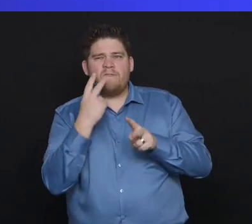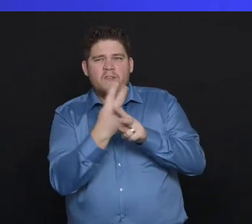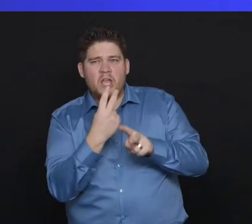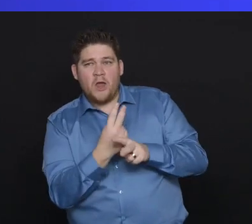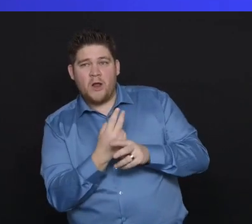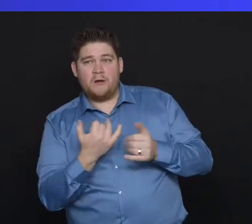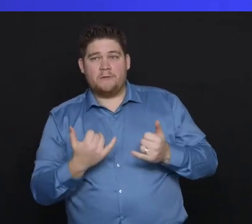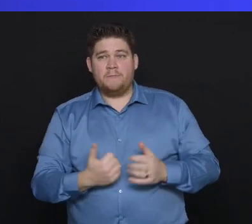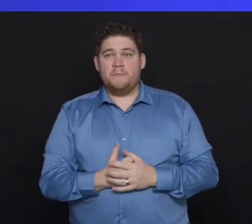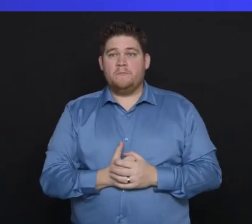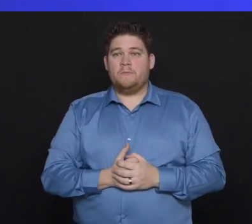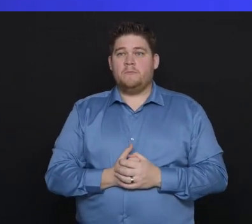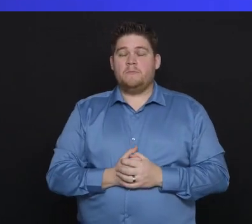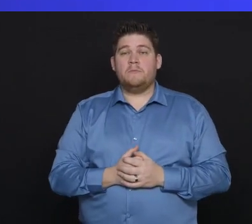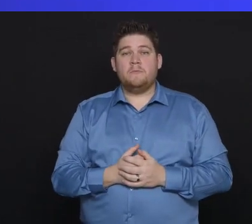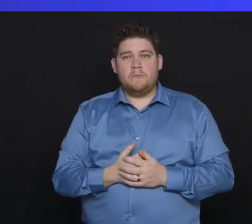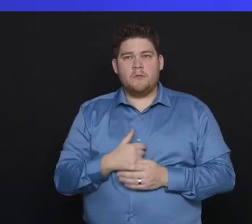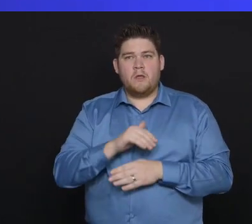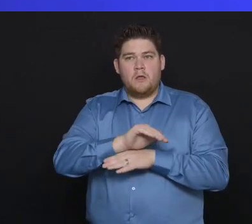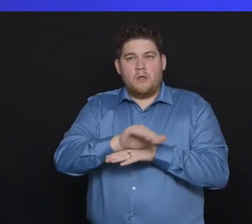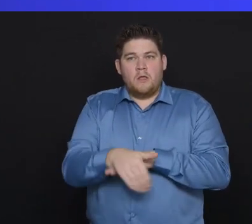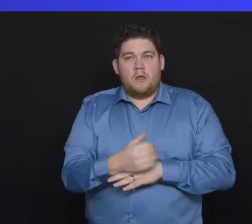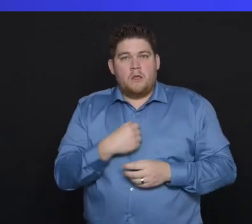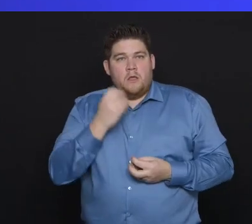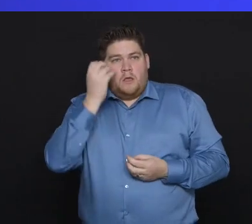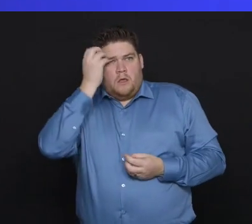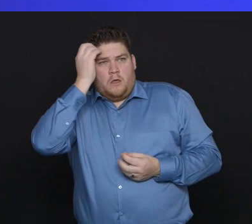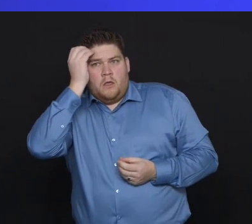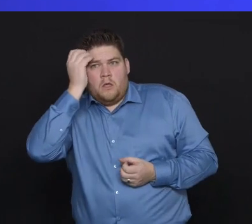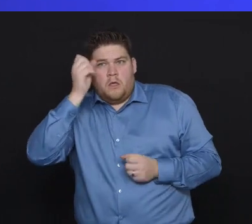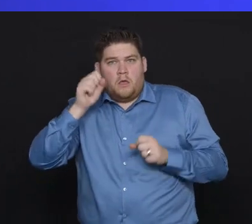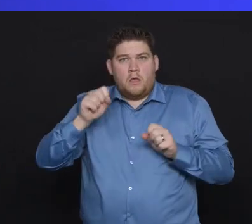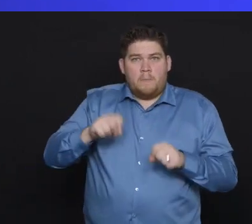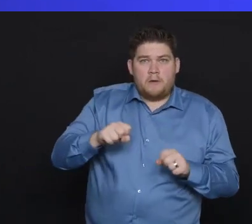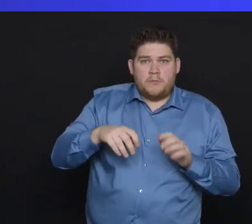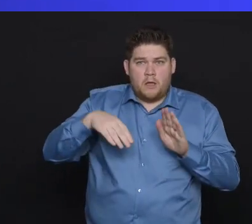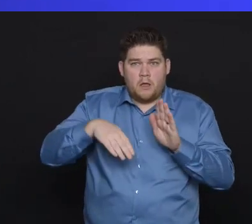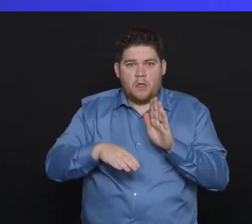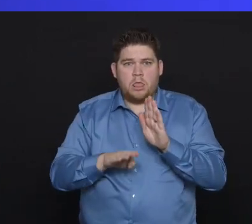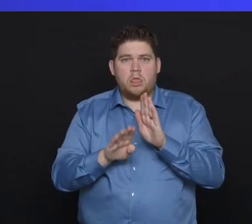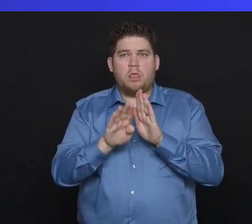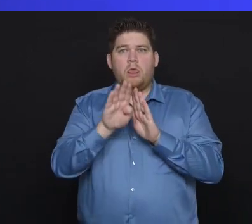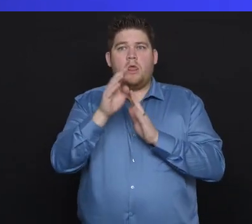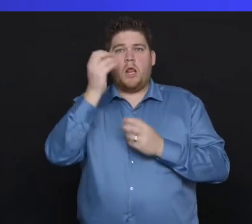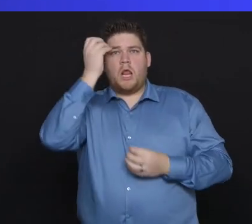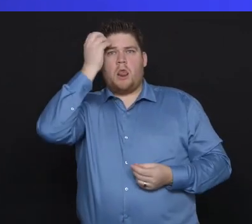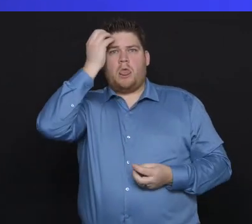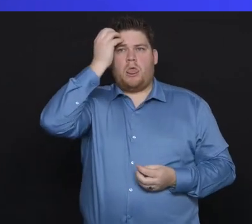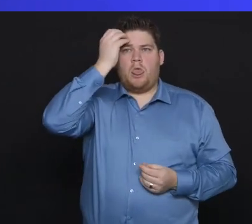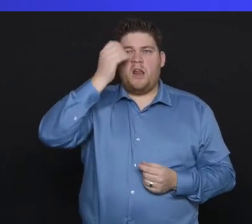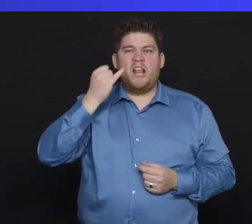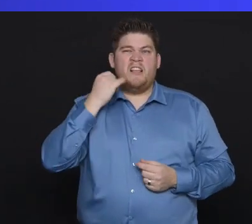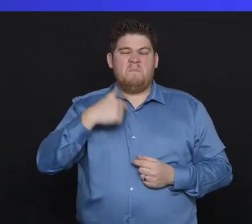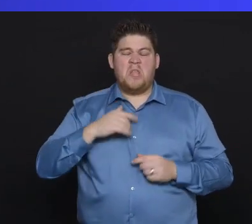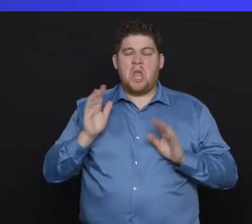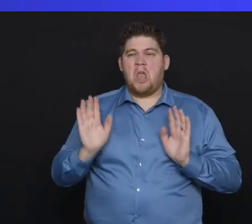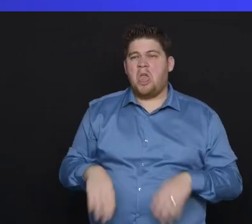this line will start dramatically increasing again. That will happen if we let things off too quickly. In terms of PPE, that is